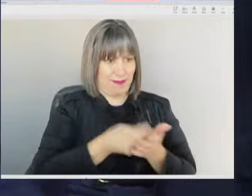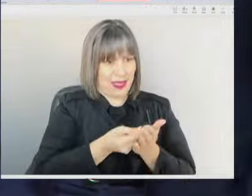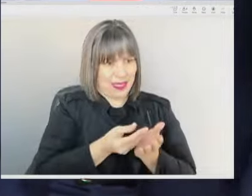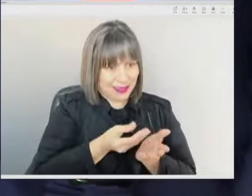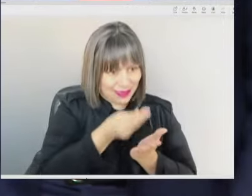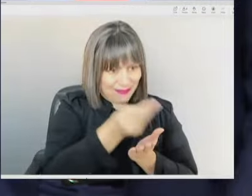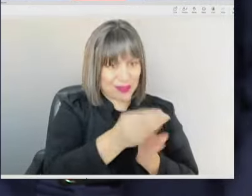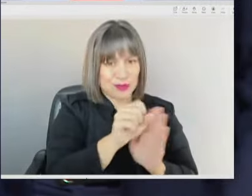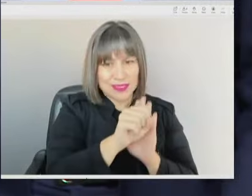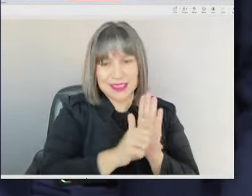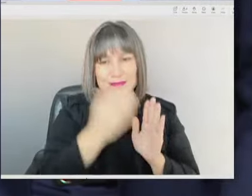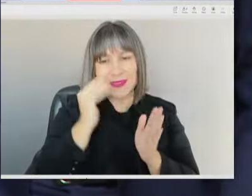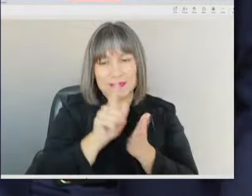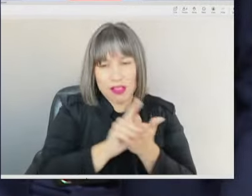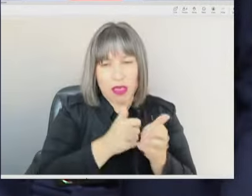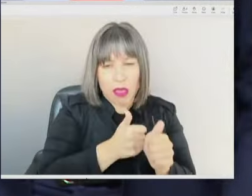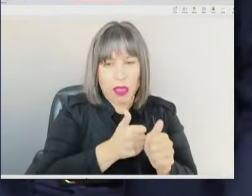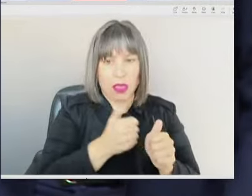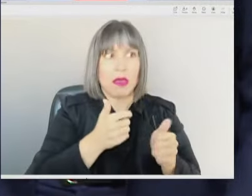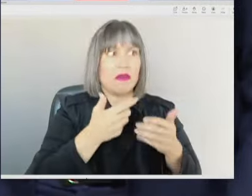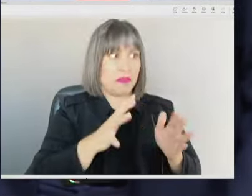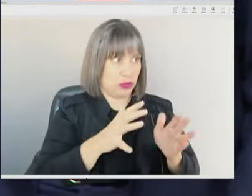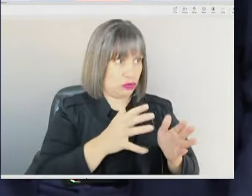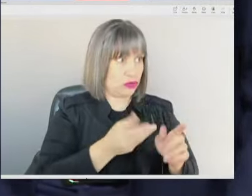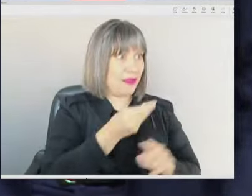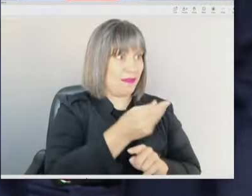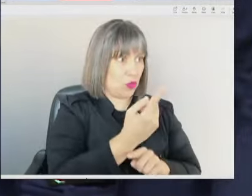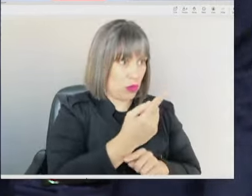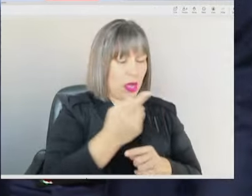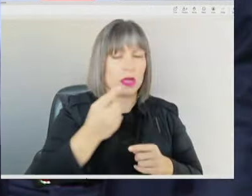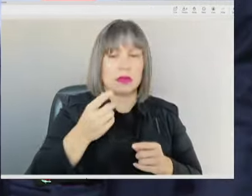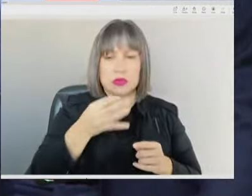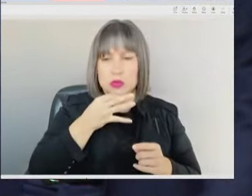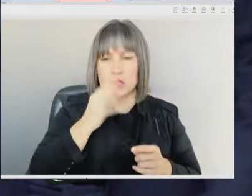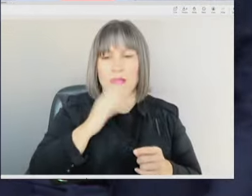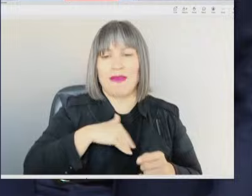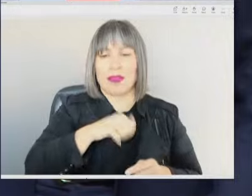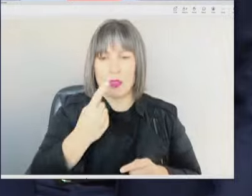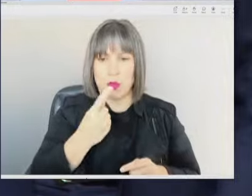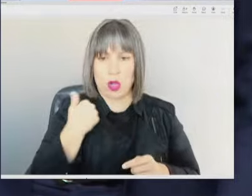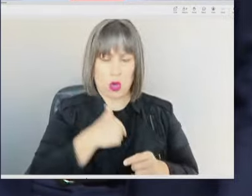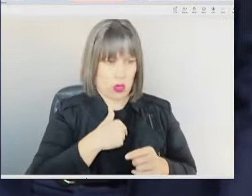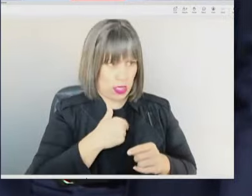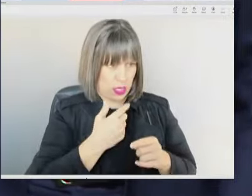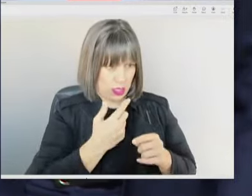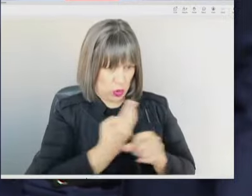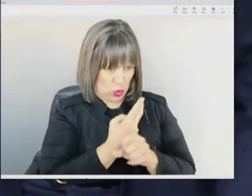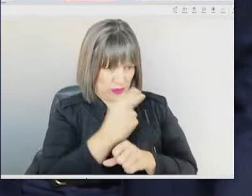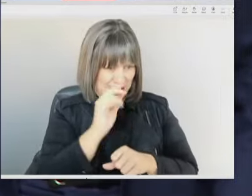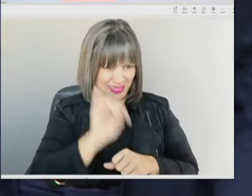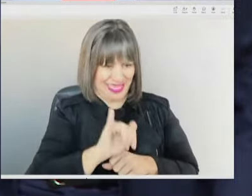one coming. We want to make sure we work within that grant to making sure that they can comply